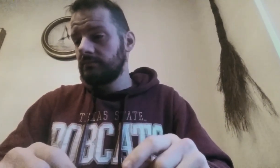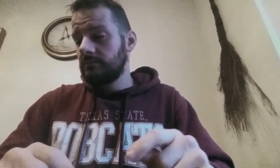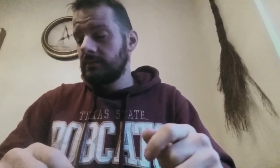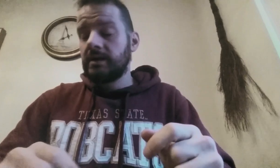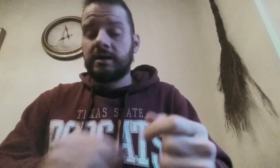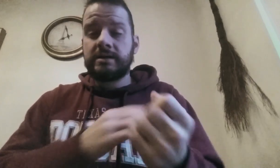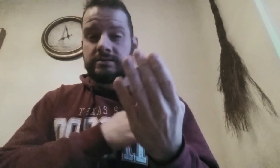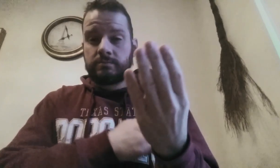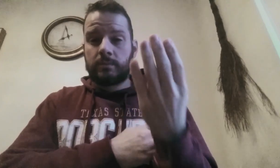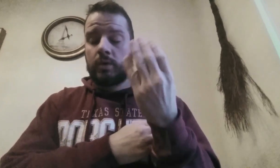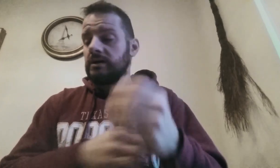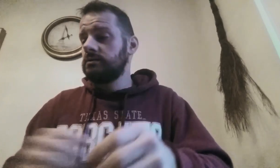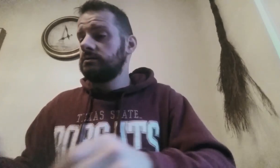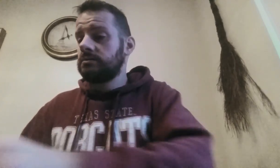It's morning...